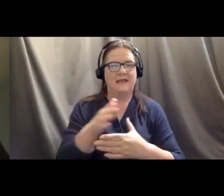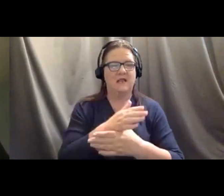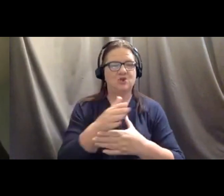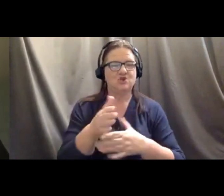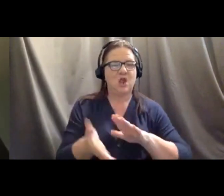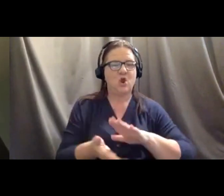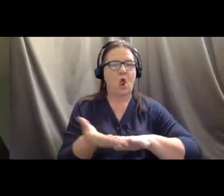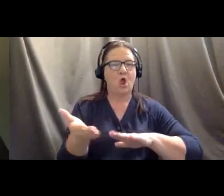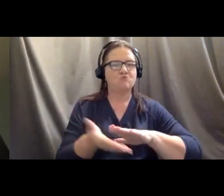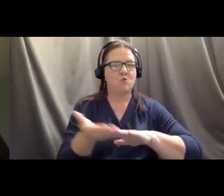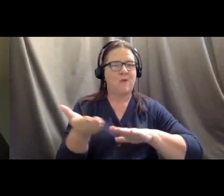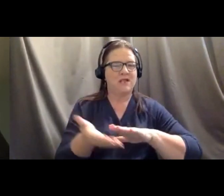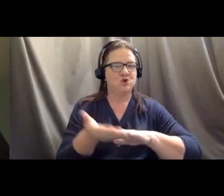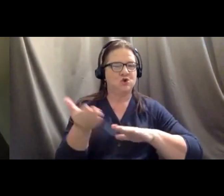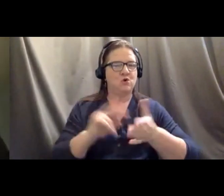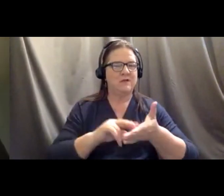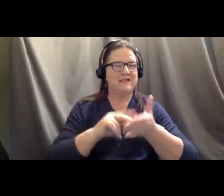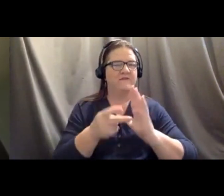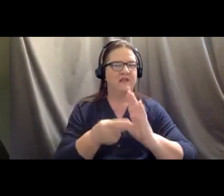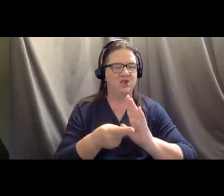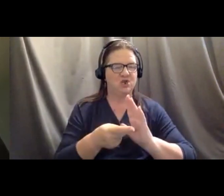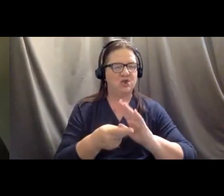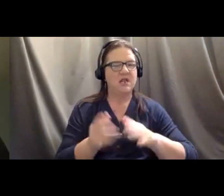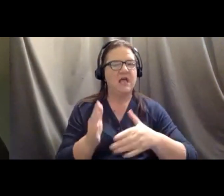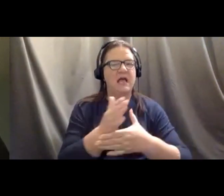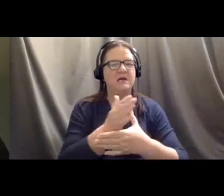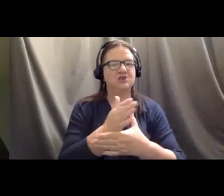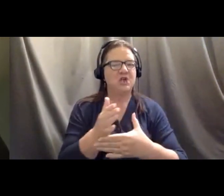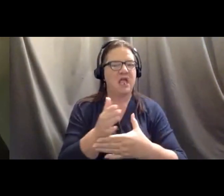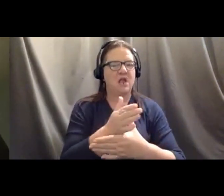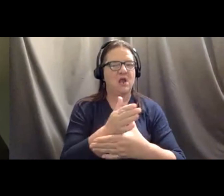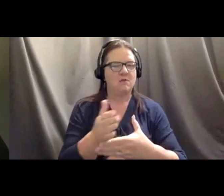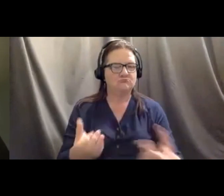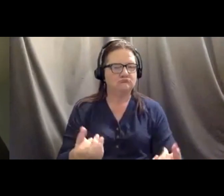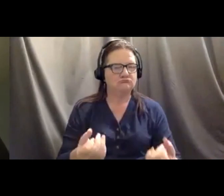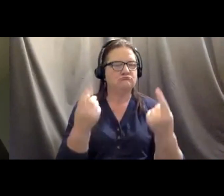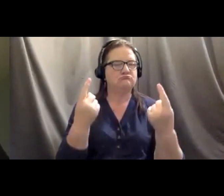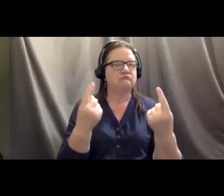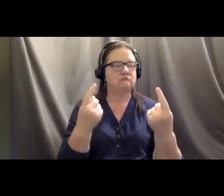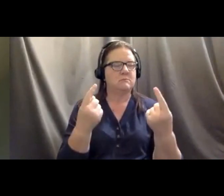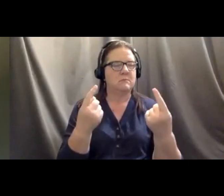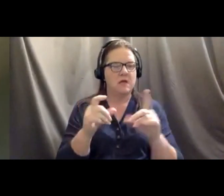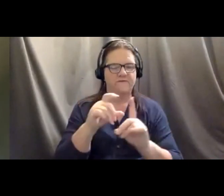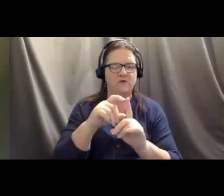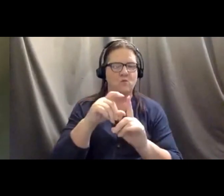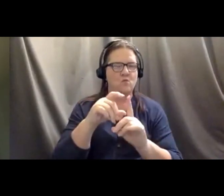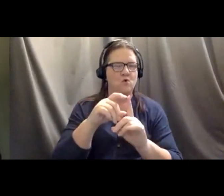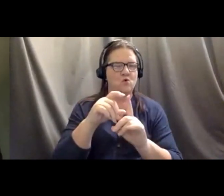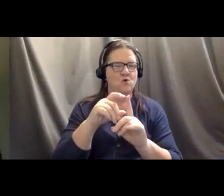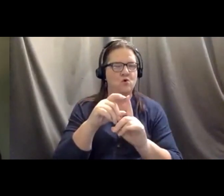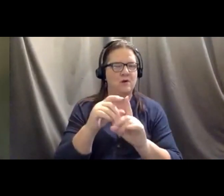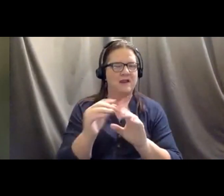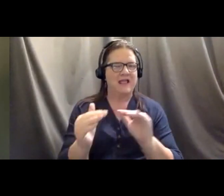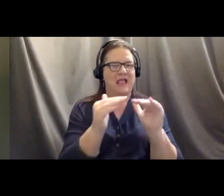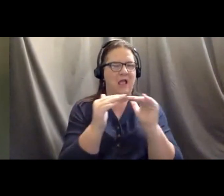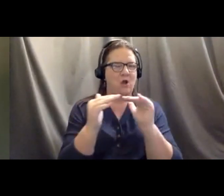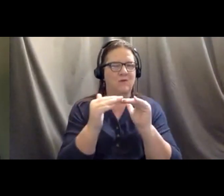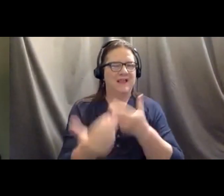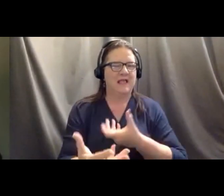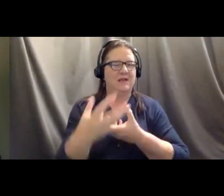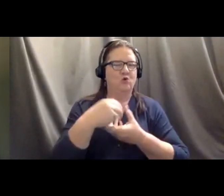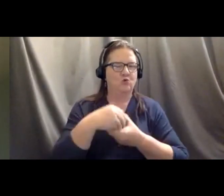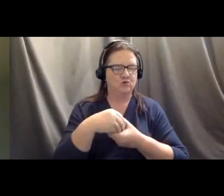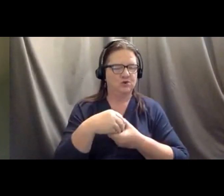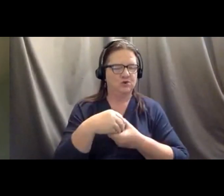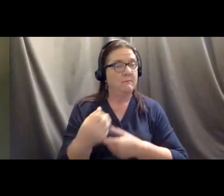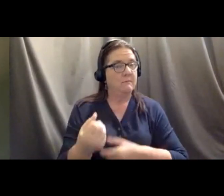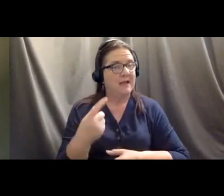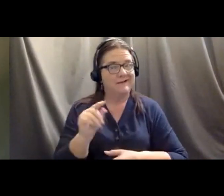definition, a shared understanding of the term knowing that our different organizations